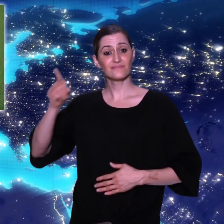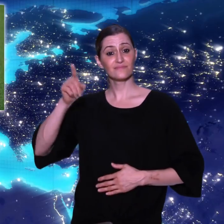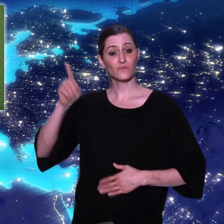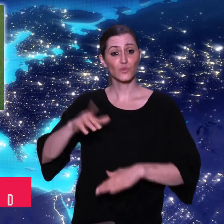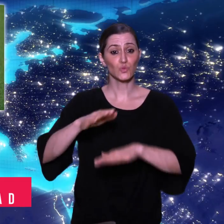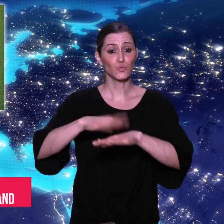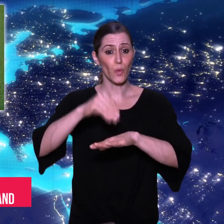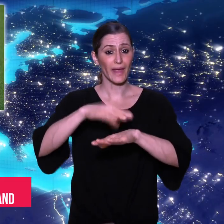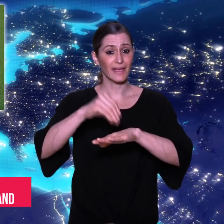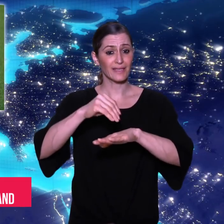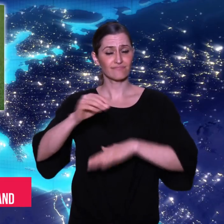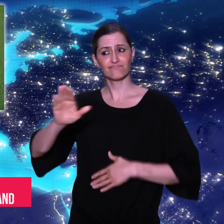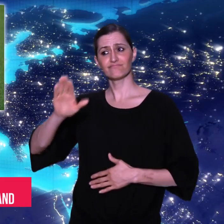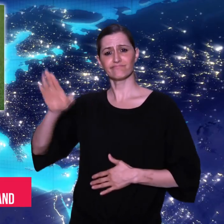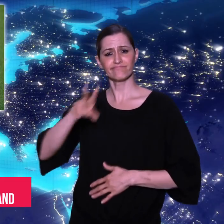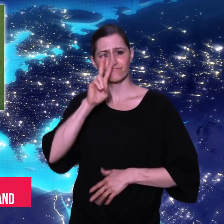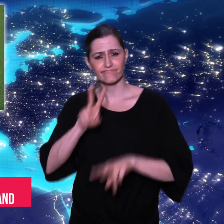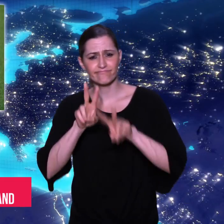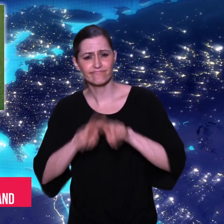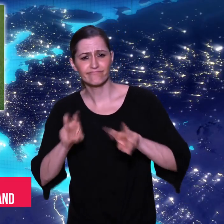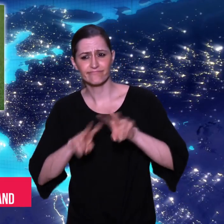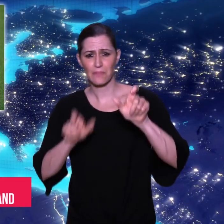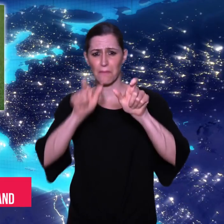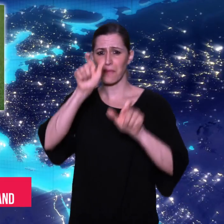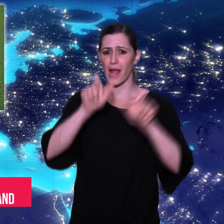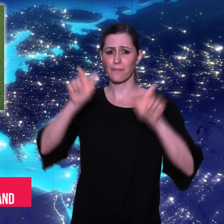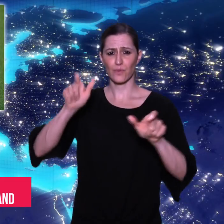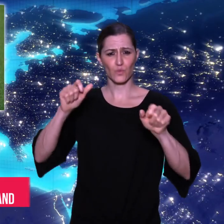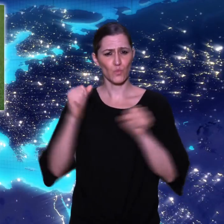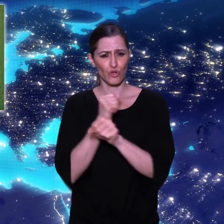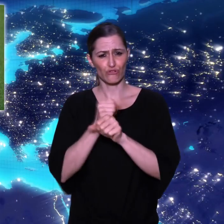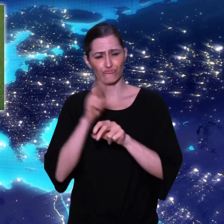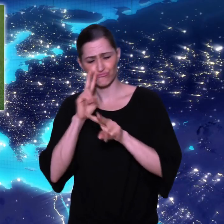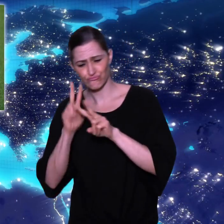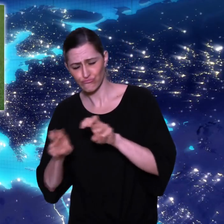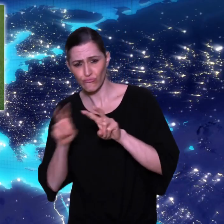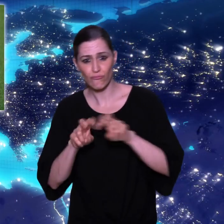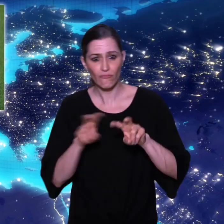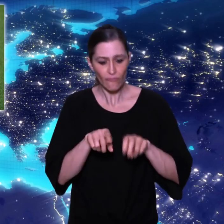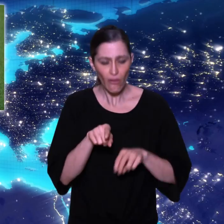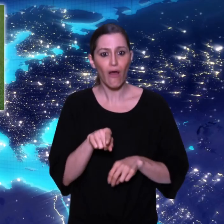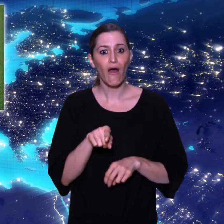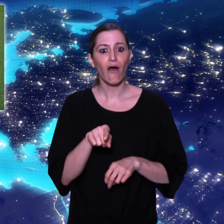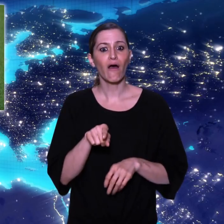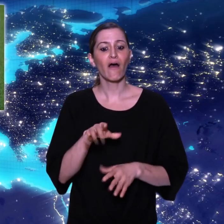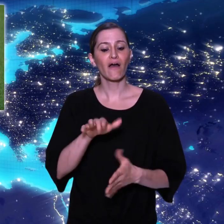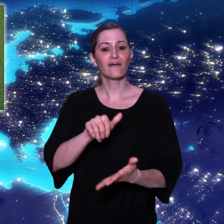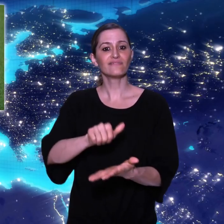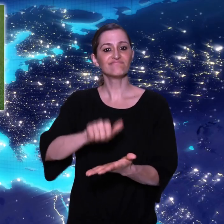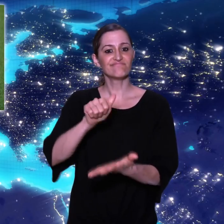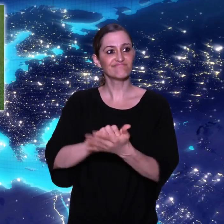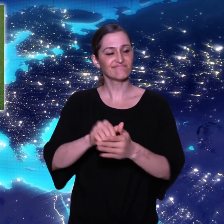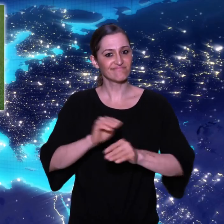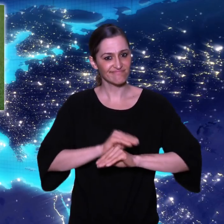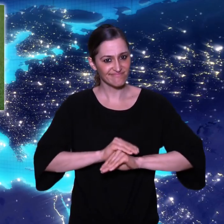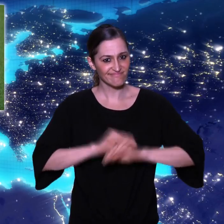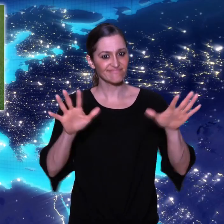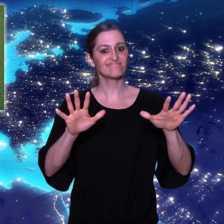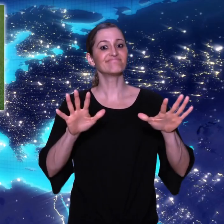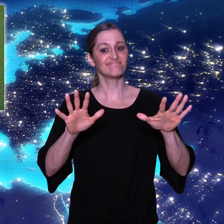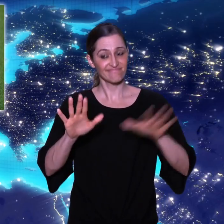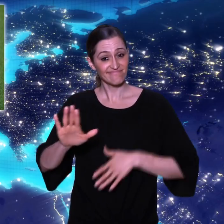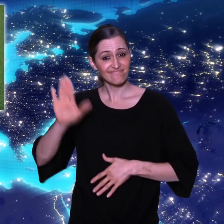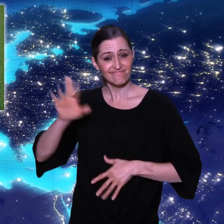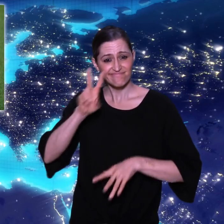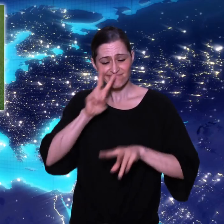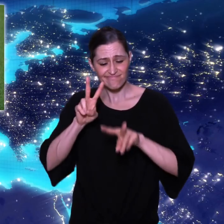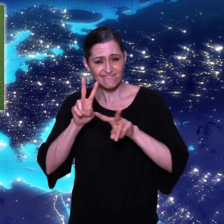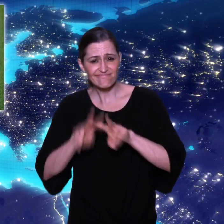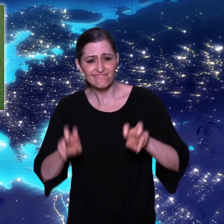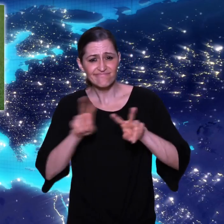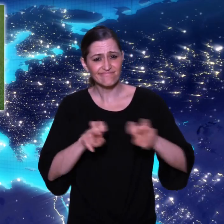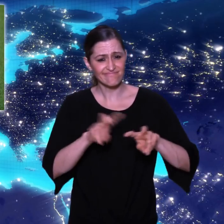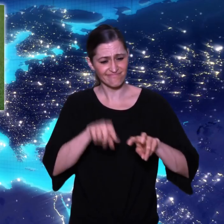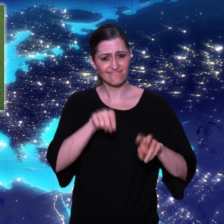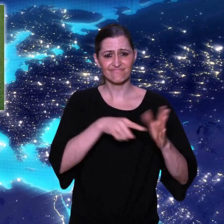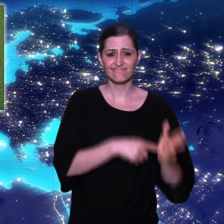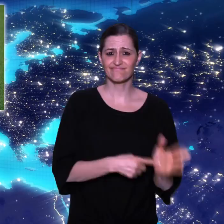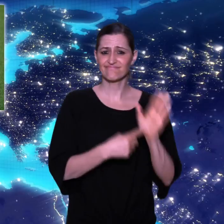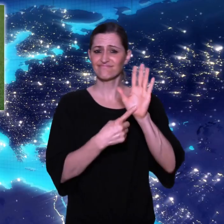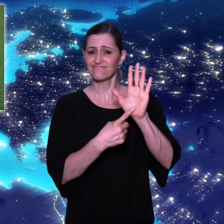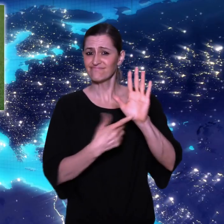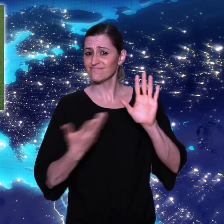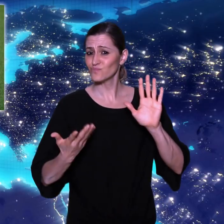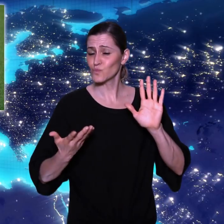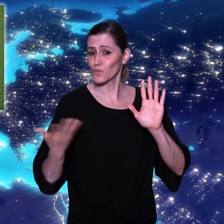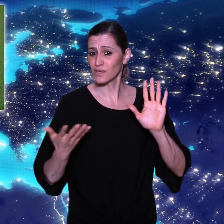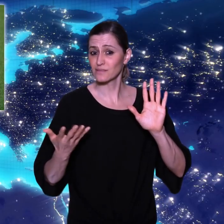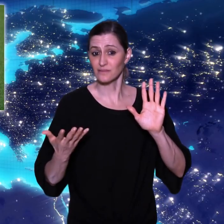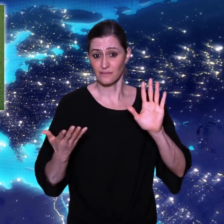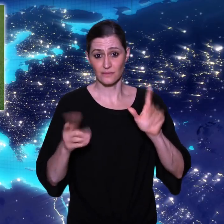Dawn: Swedish researchers reported the findings of